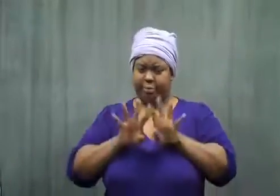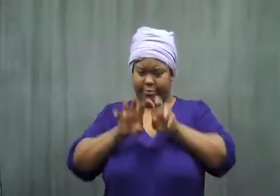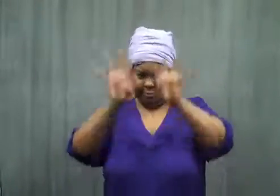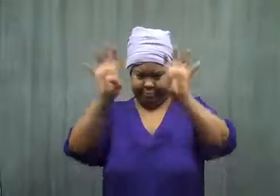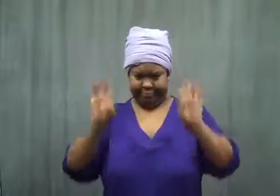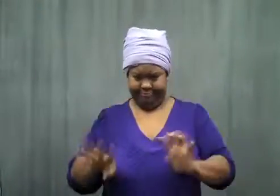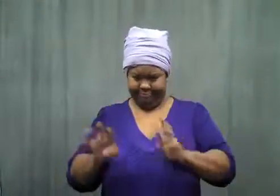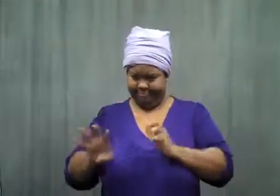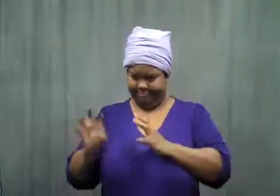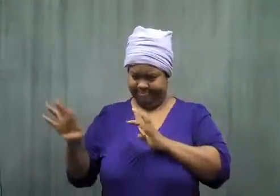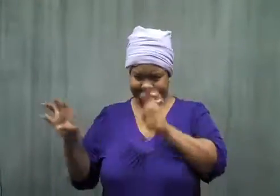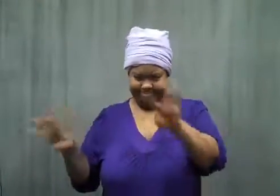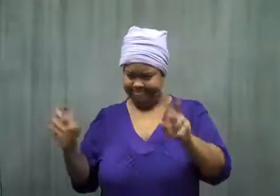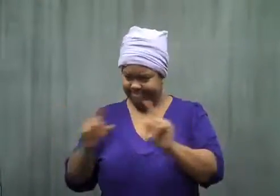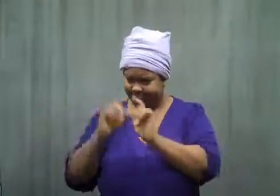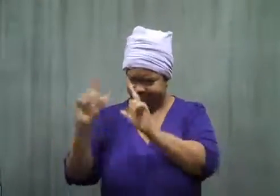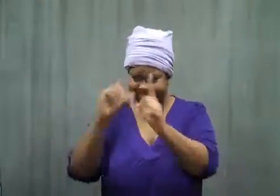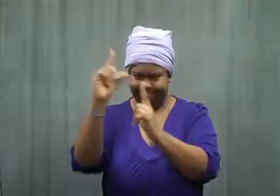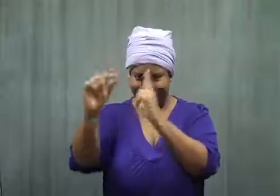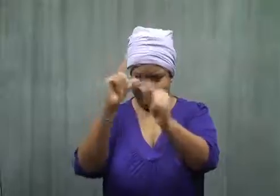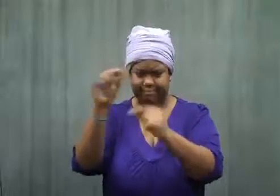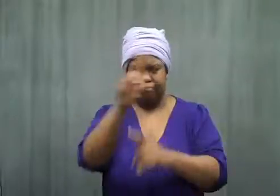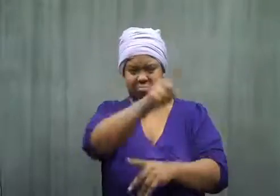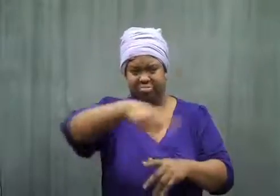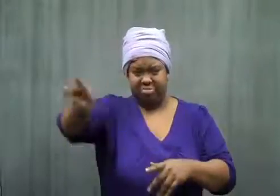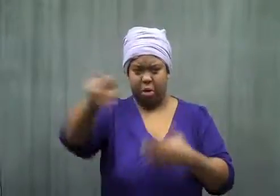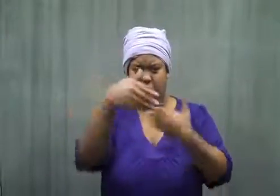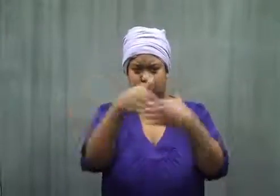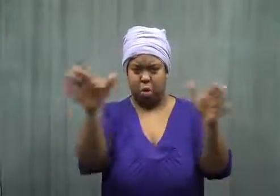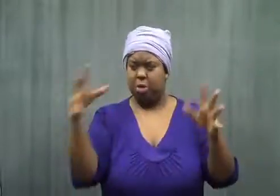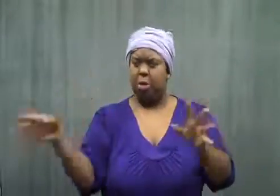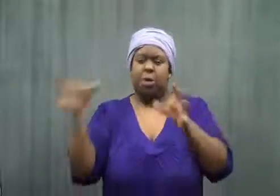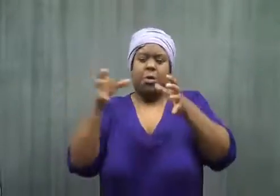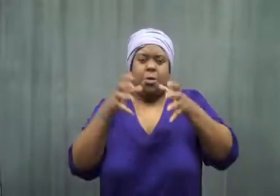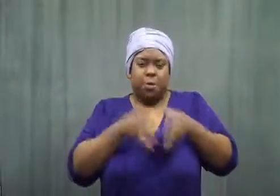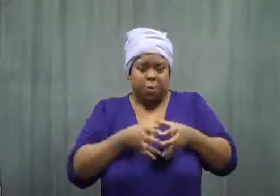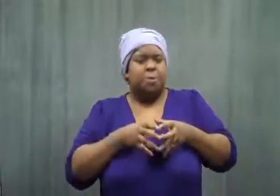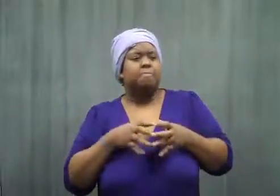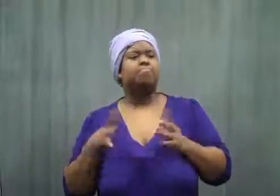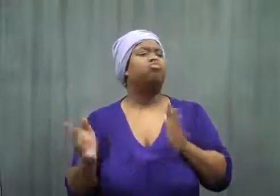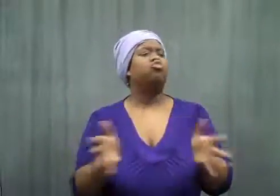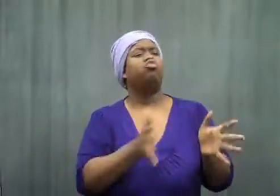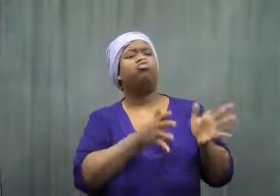We all got out, and were directed to a room where we sat and talked.